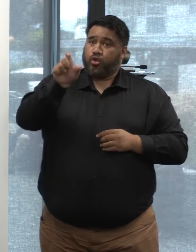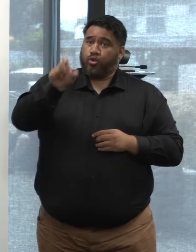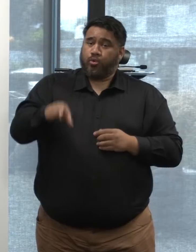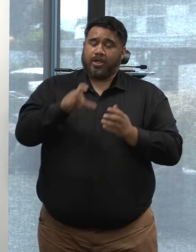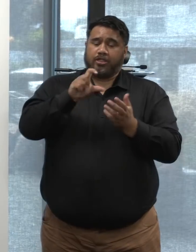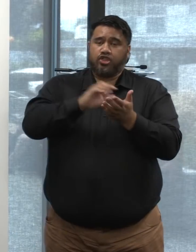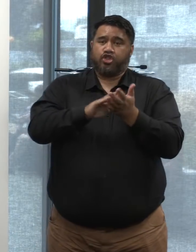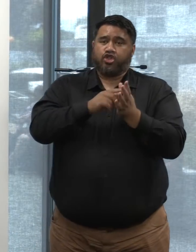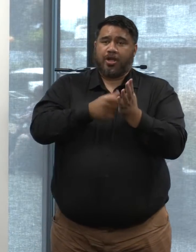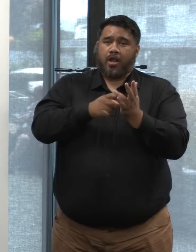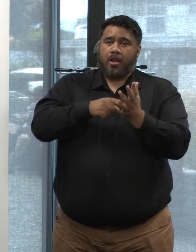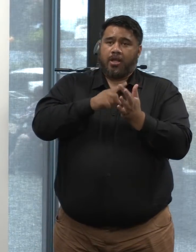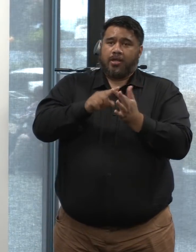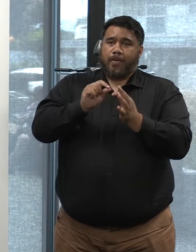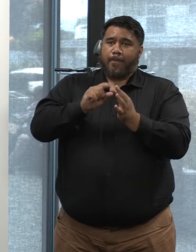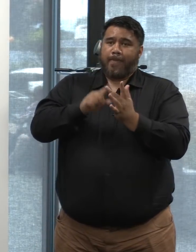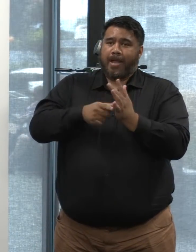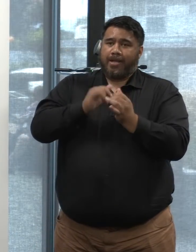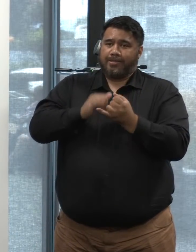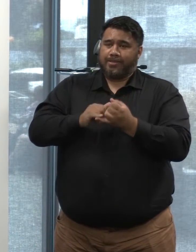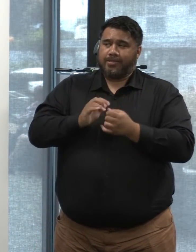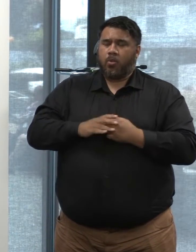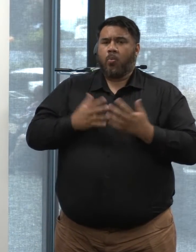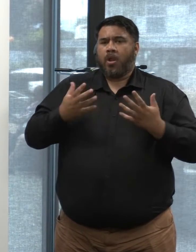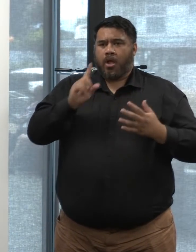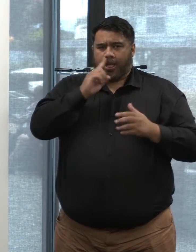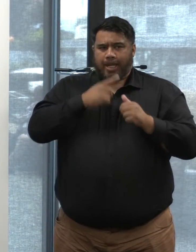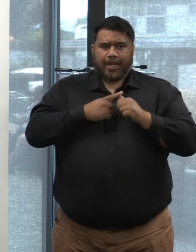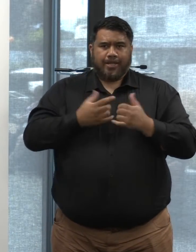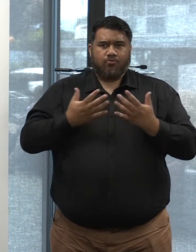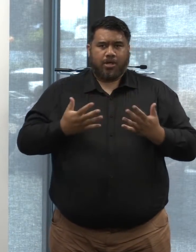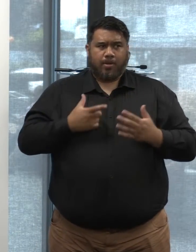vaccine certificate, people will make a booster.